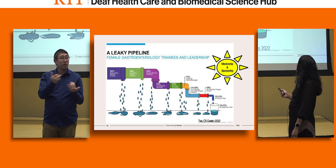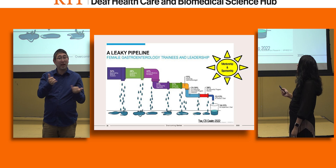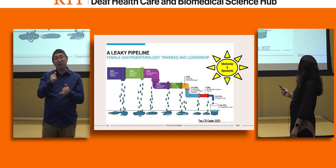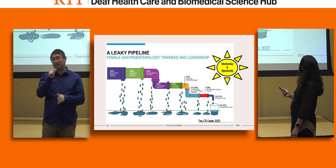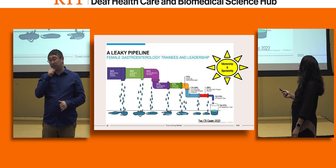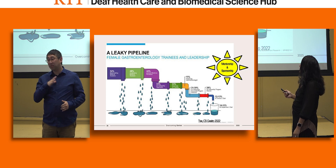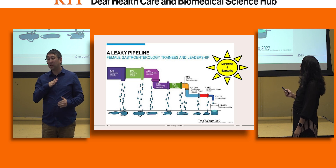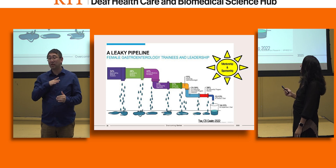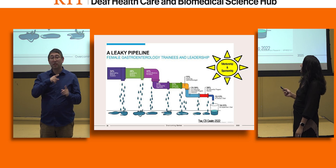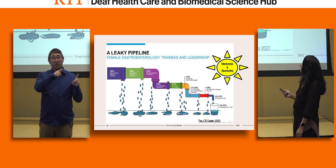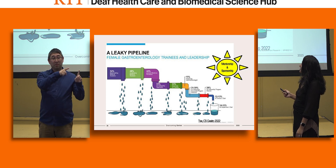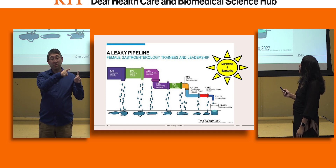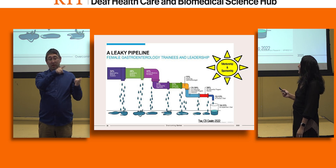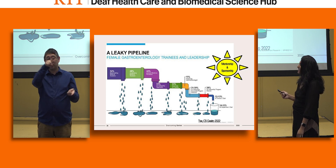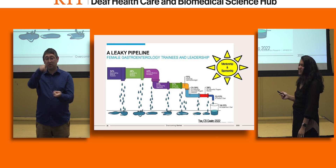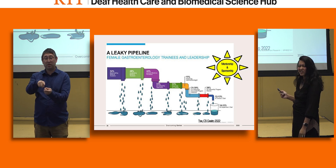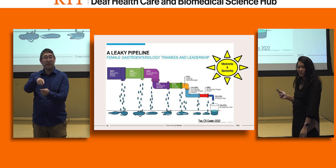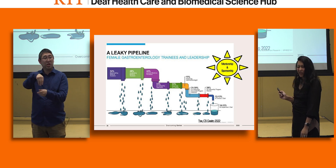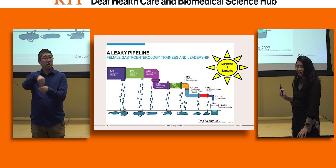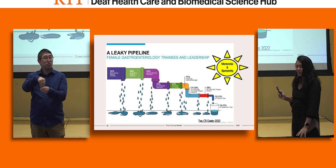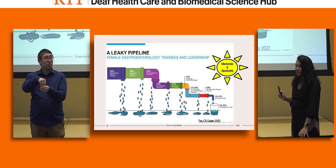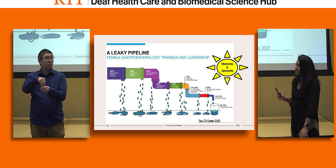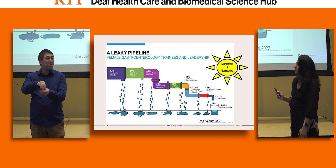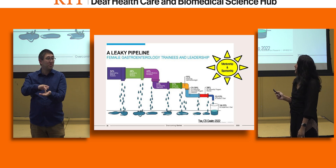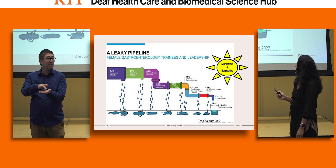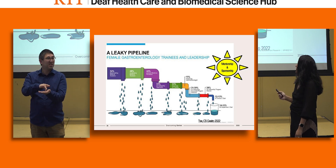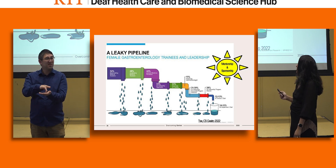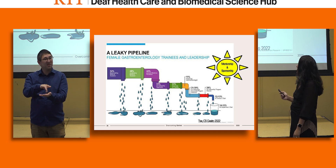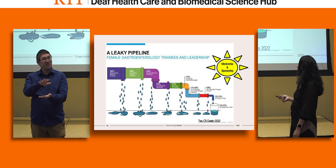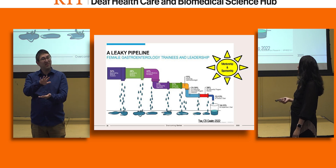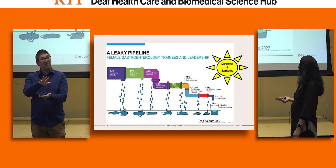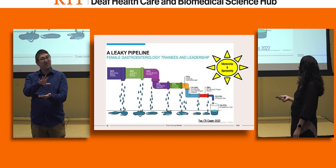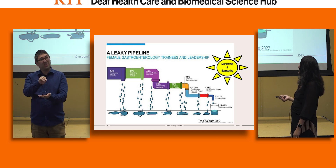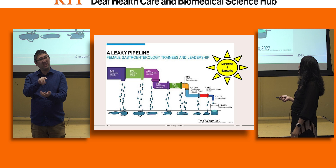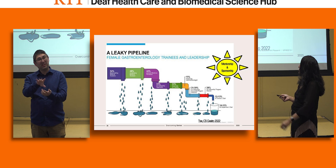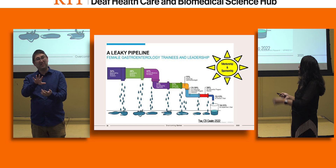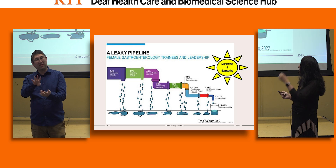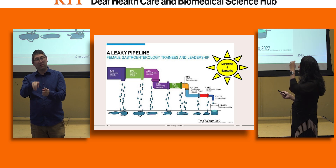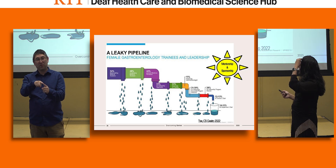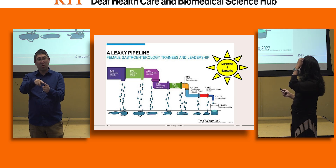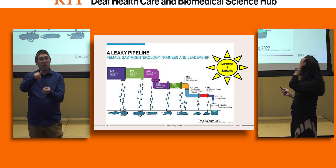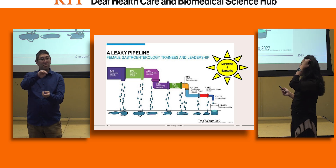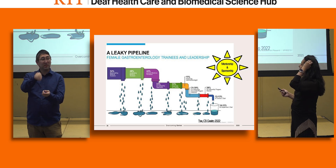But when you get down to internal medicine, it's about closer to 50/50, 44%.